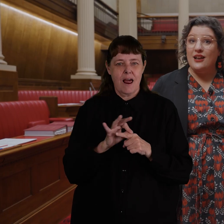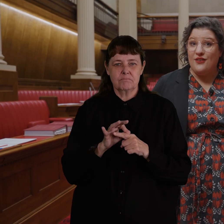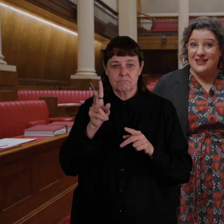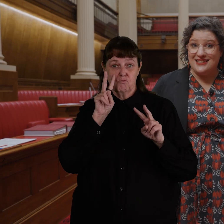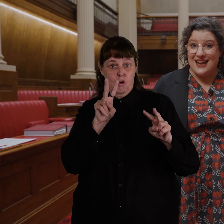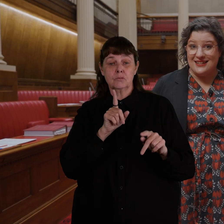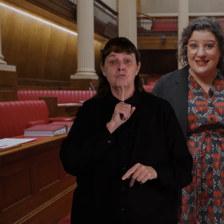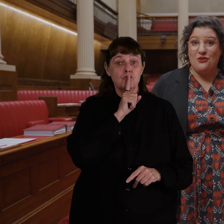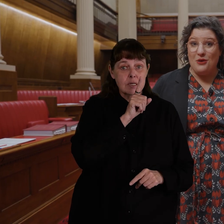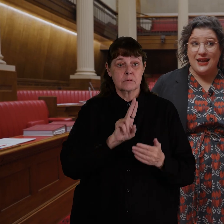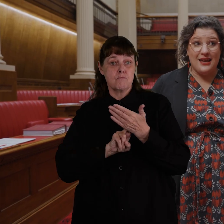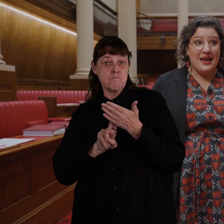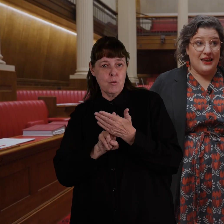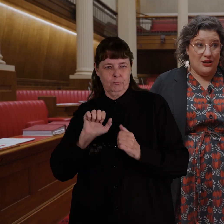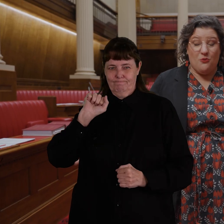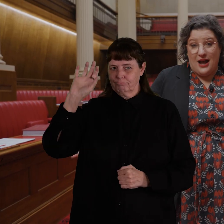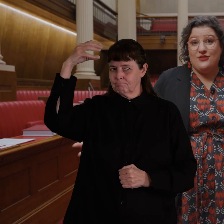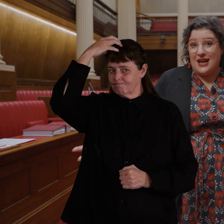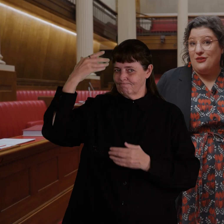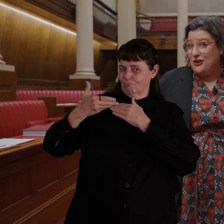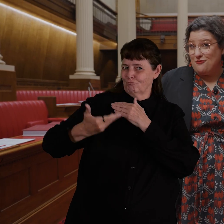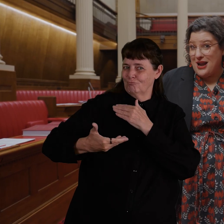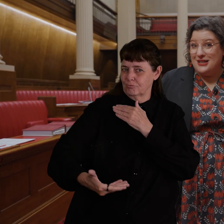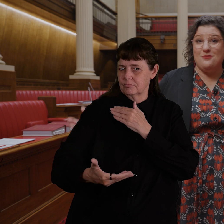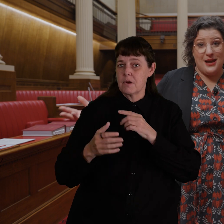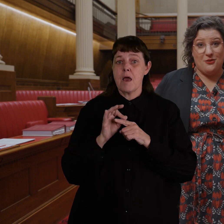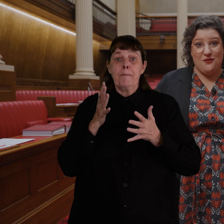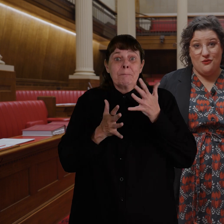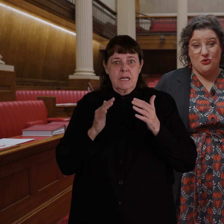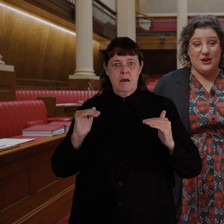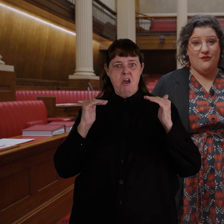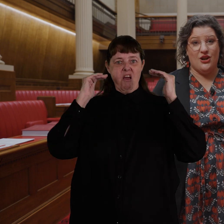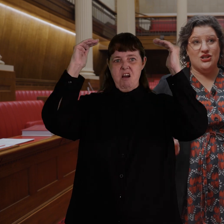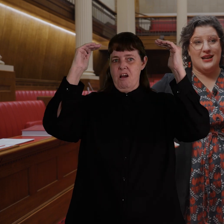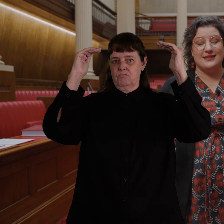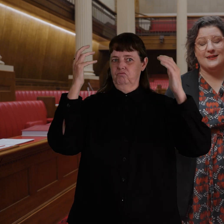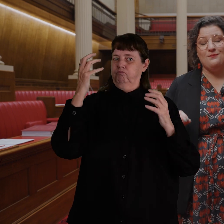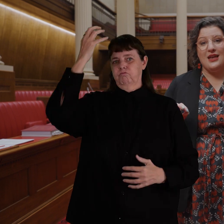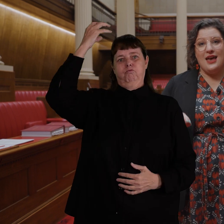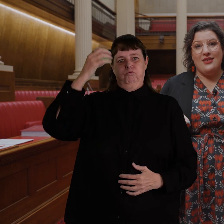elevated status and rank, you would have to have a lot of money to be able to afford red furnishings.